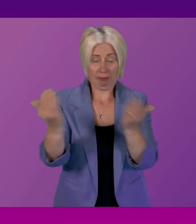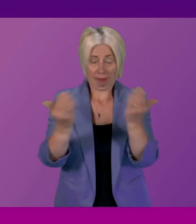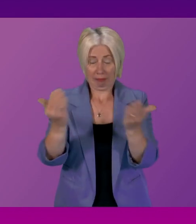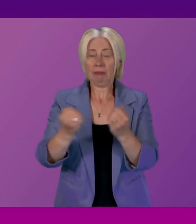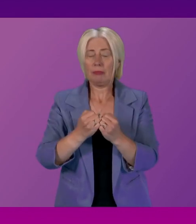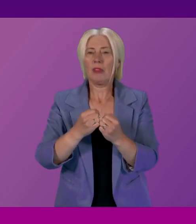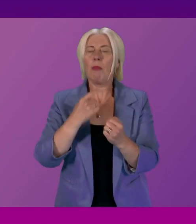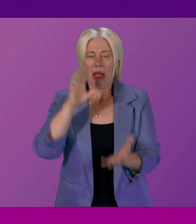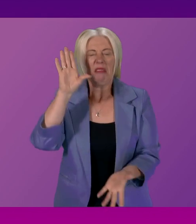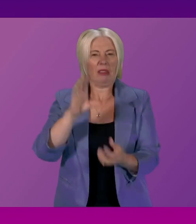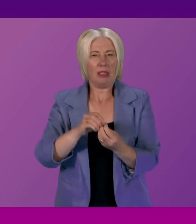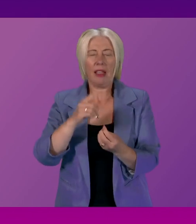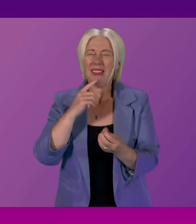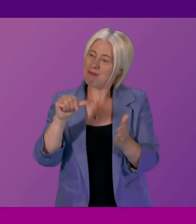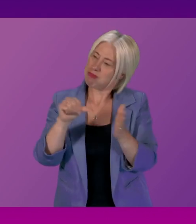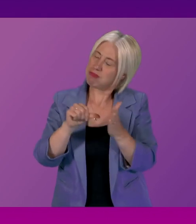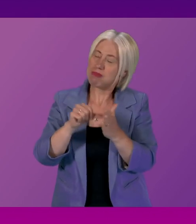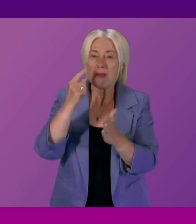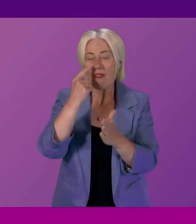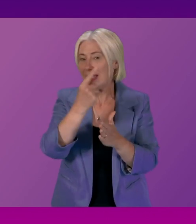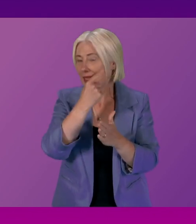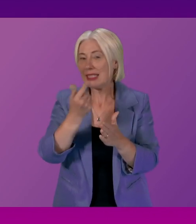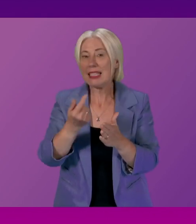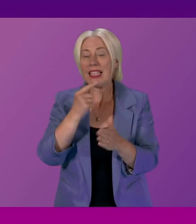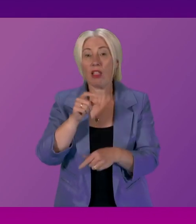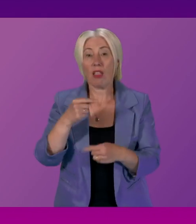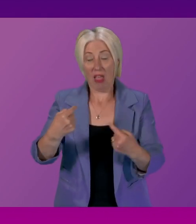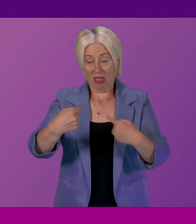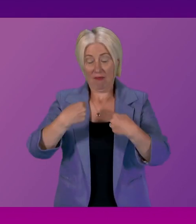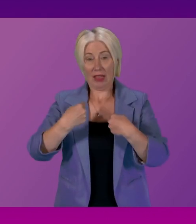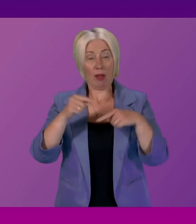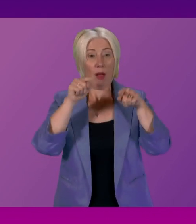The evidential difficulty that most alleged victims and the accused were in a relationship,